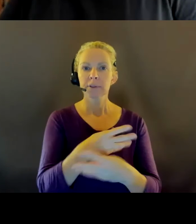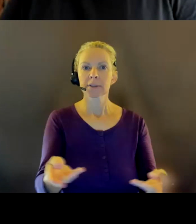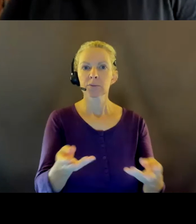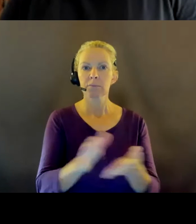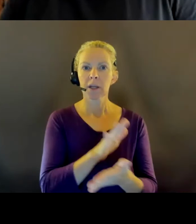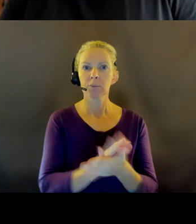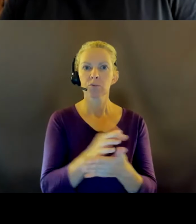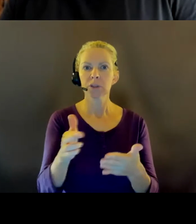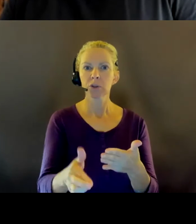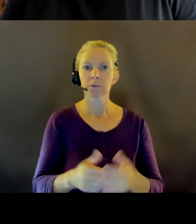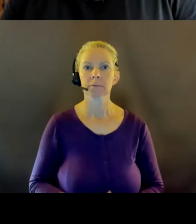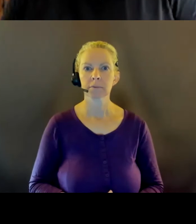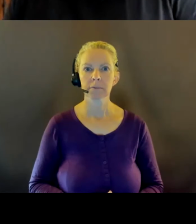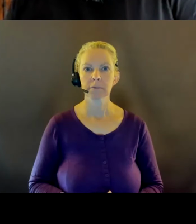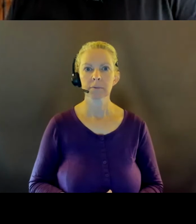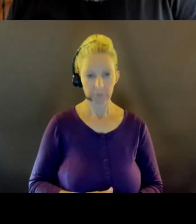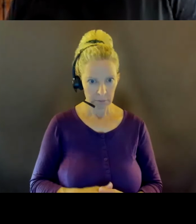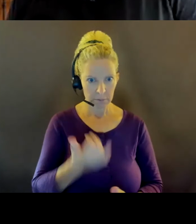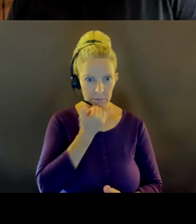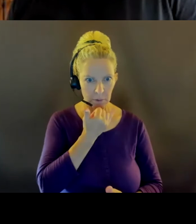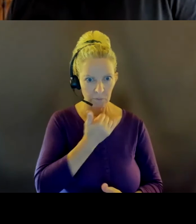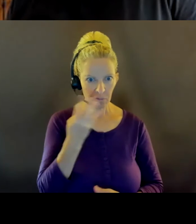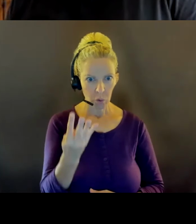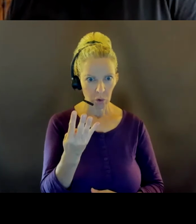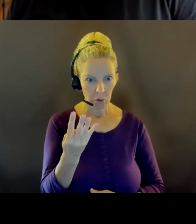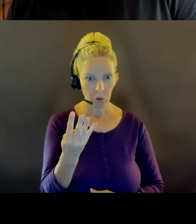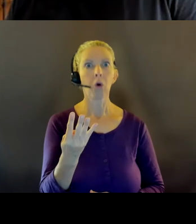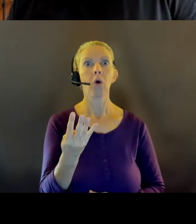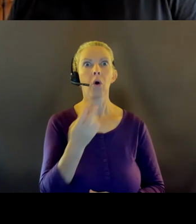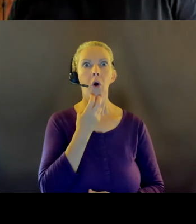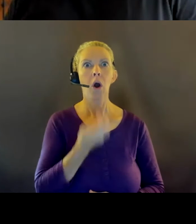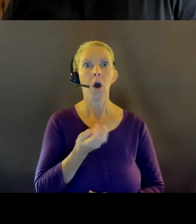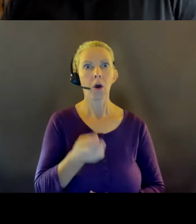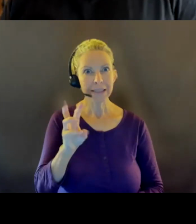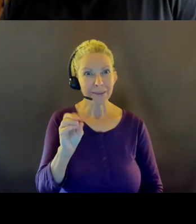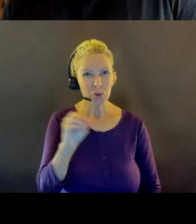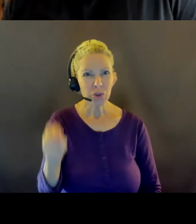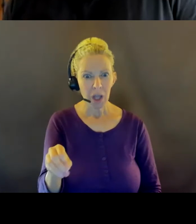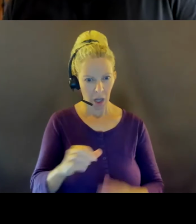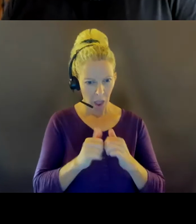and I have four errors on my test. How is that even possible?